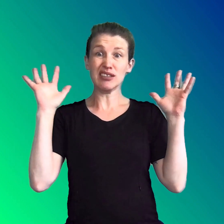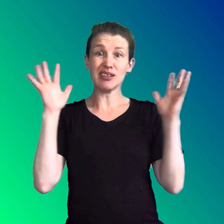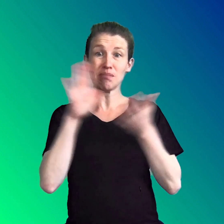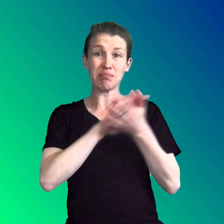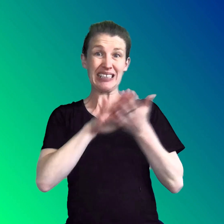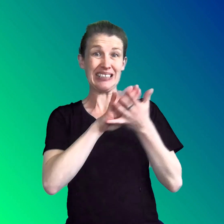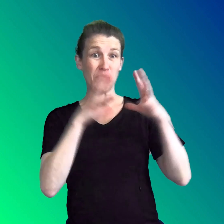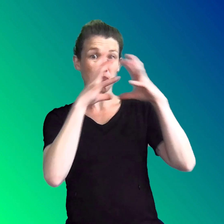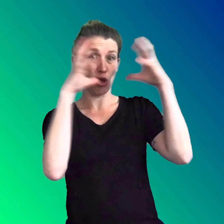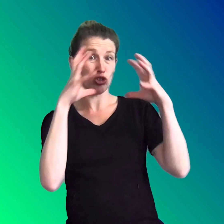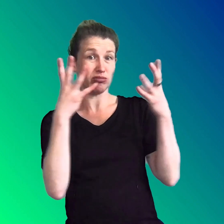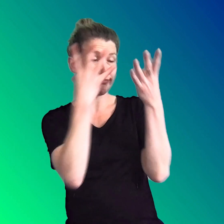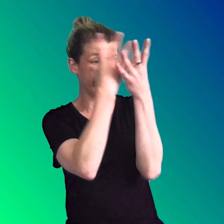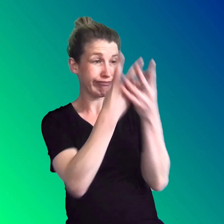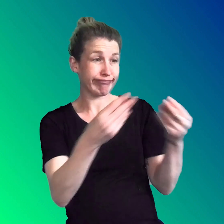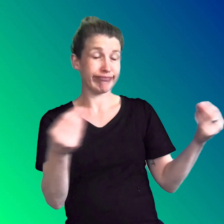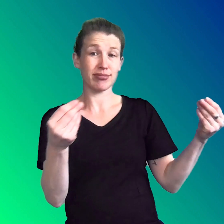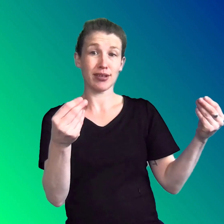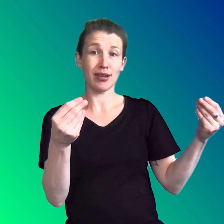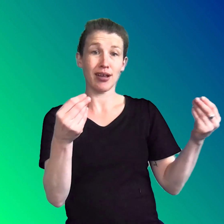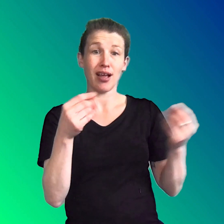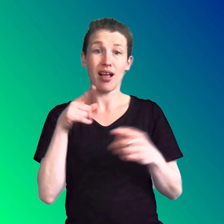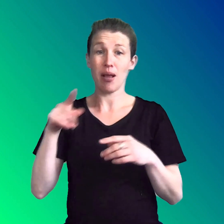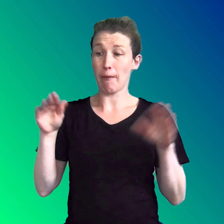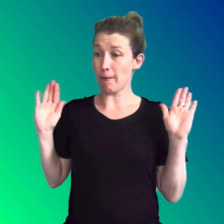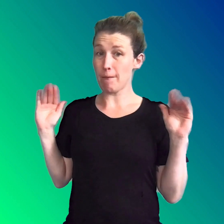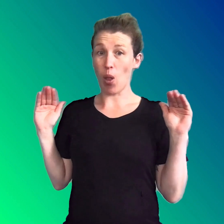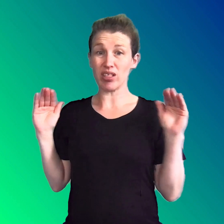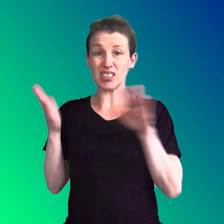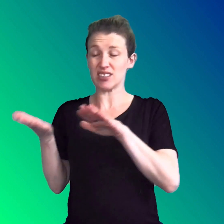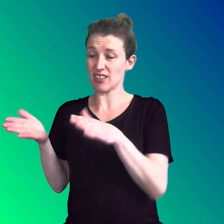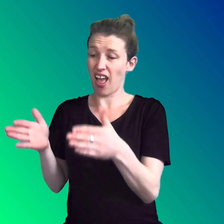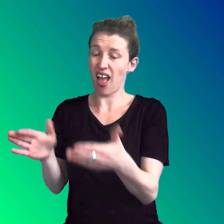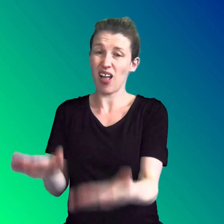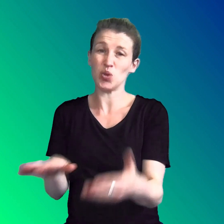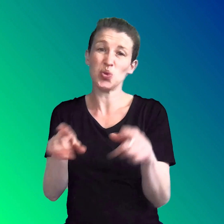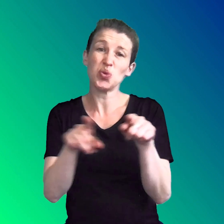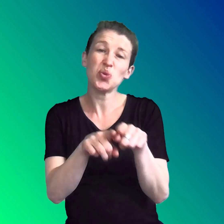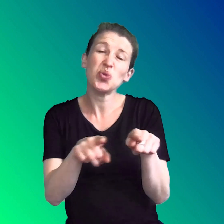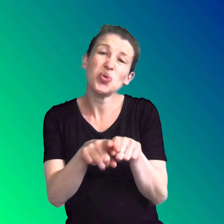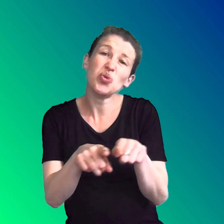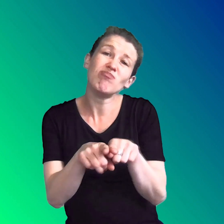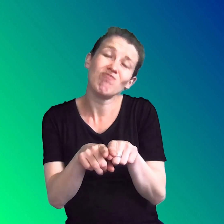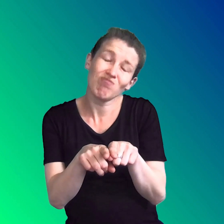That means, if the bush disappears, then the moth would die out.